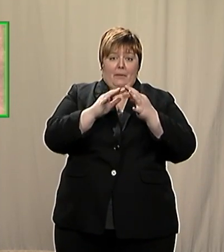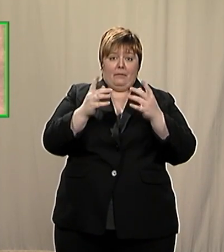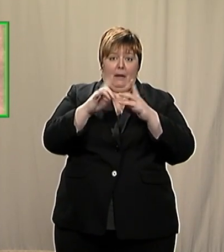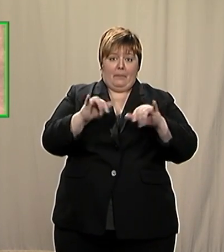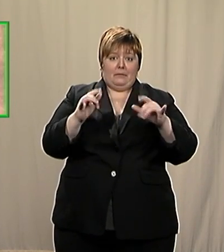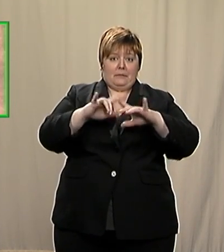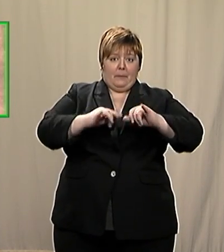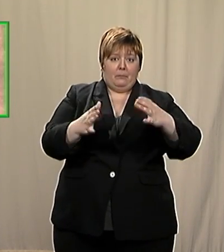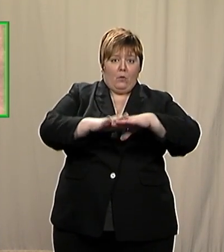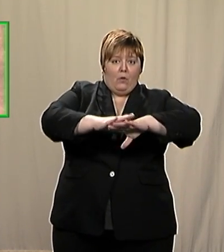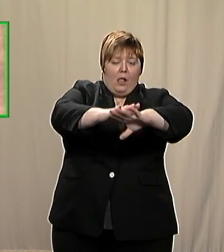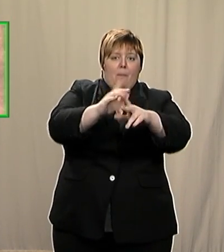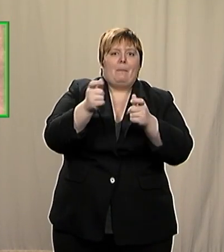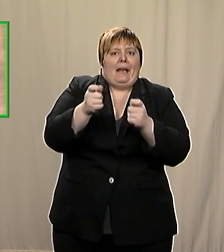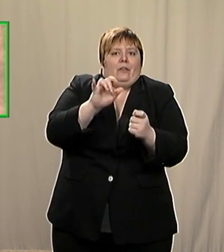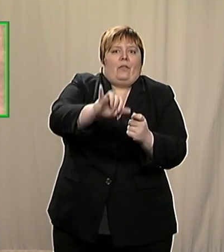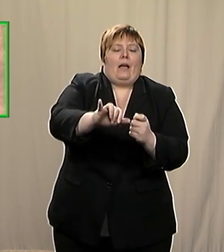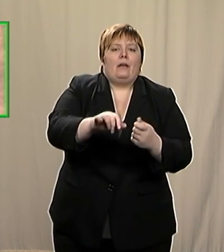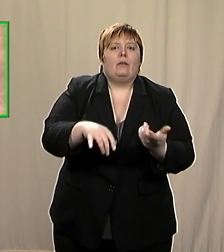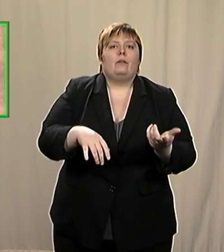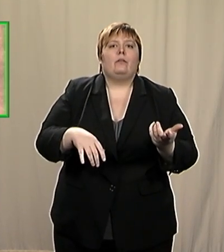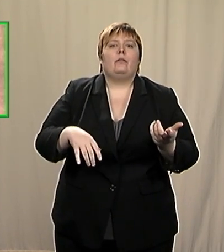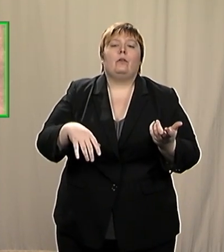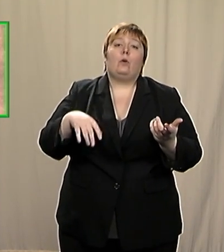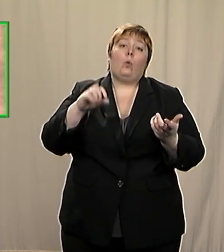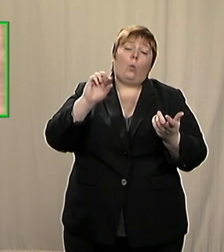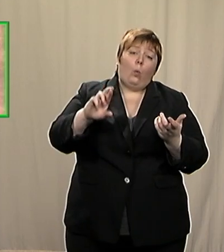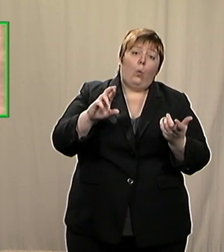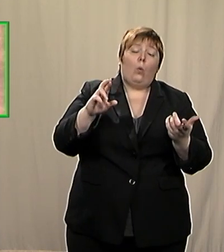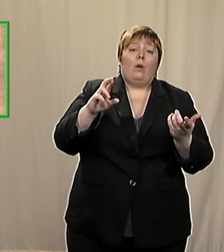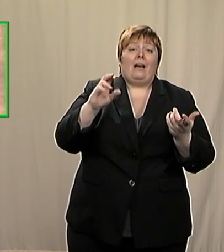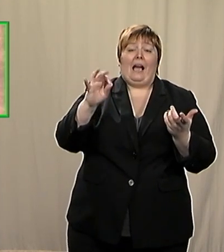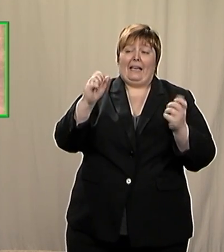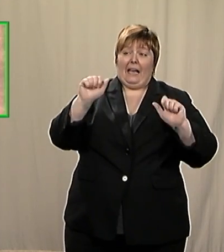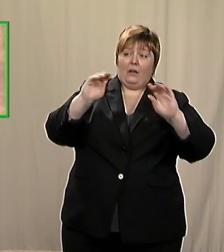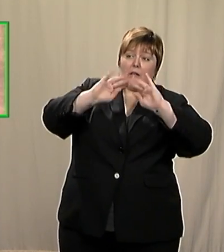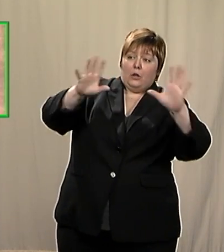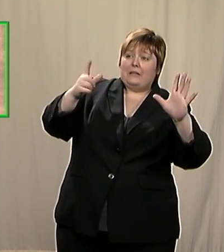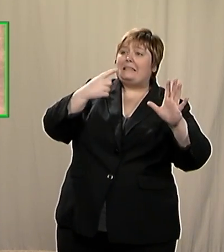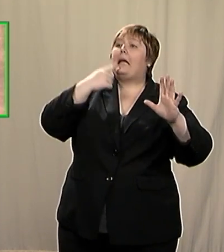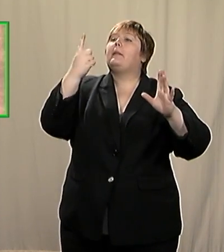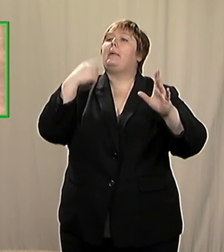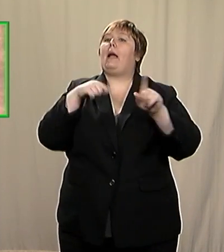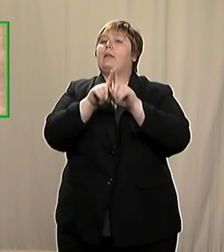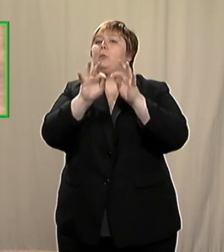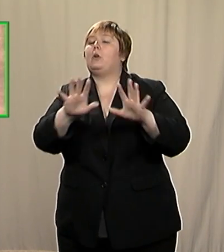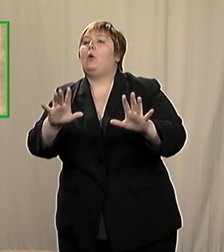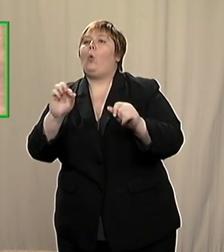And overt management strategies, where the interpreter overtly says something, or covert management strategies.